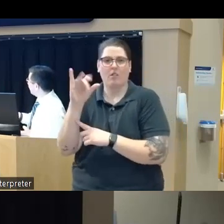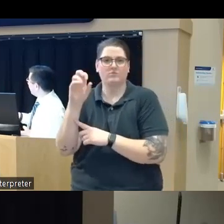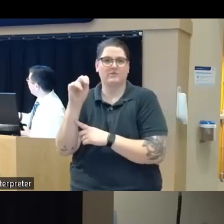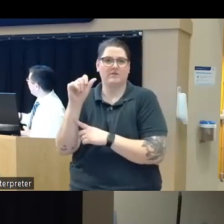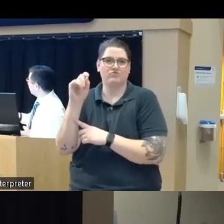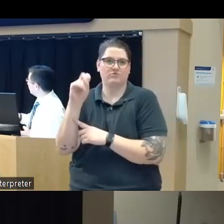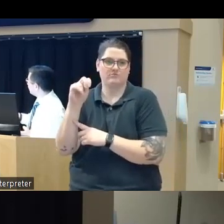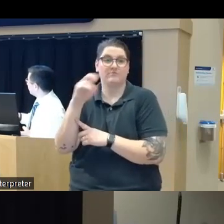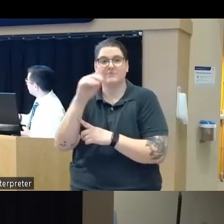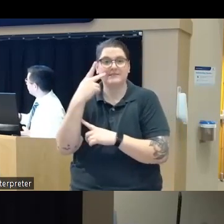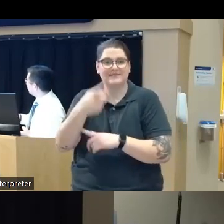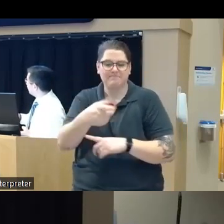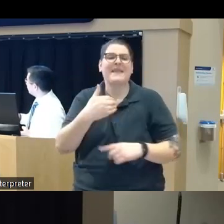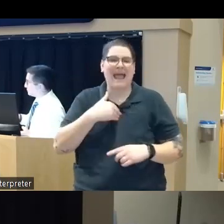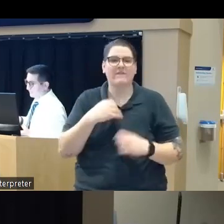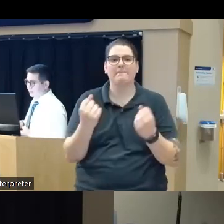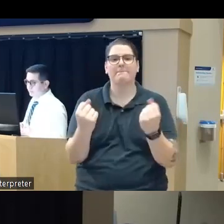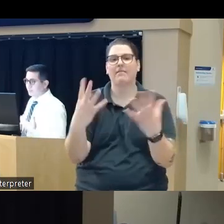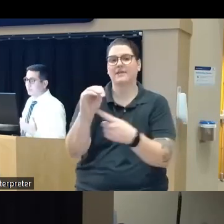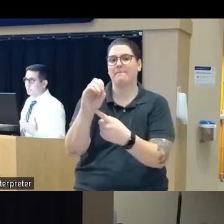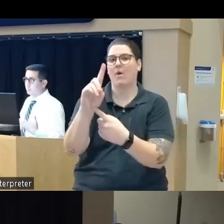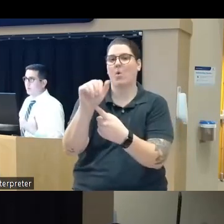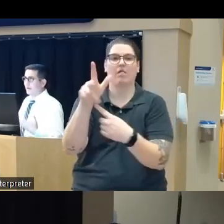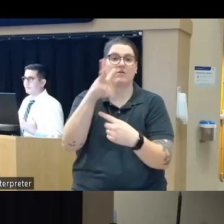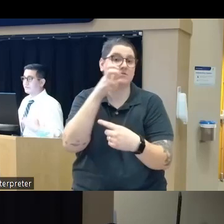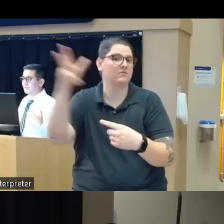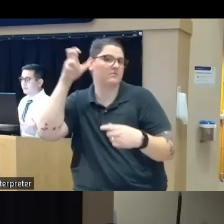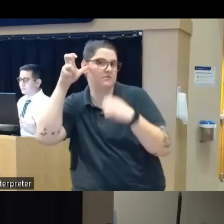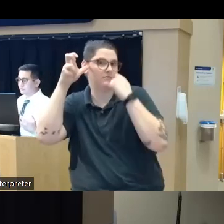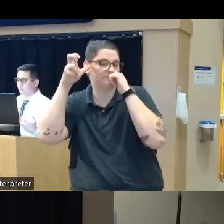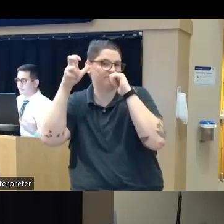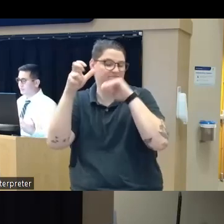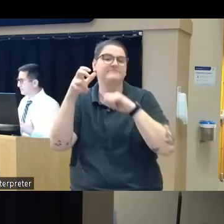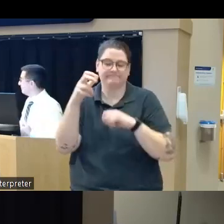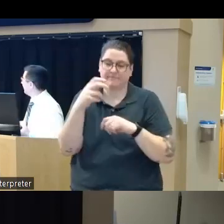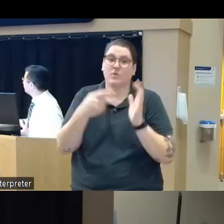they have multimodal hallucinations so people who have experienced visual hallucinations in the